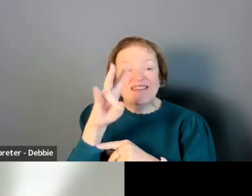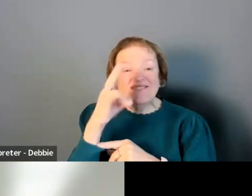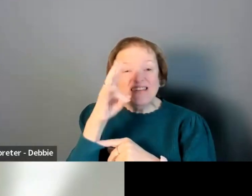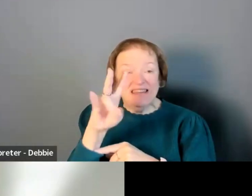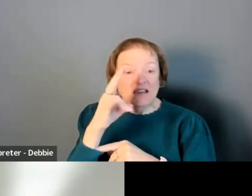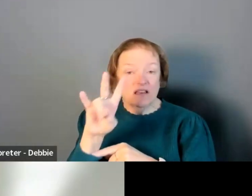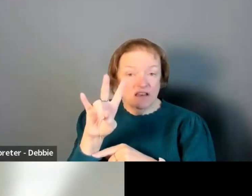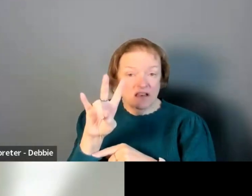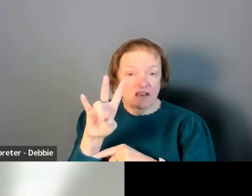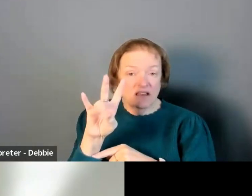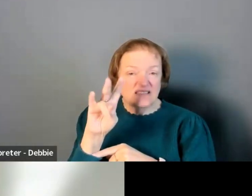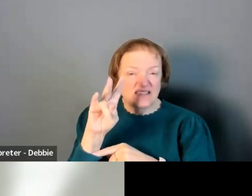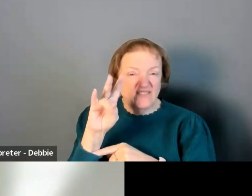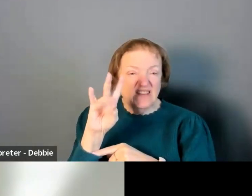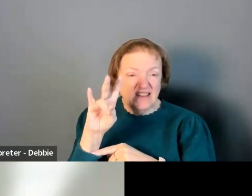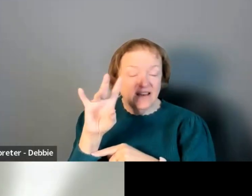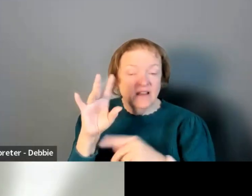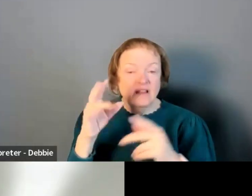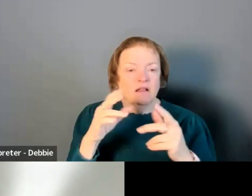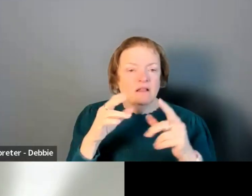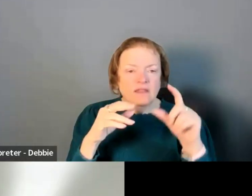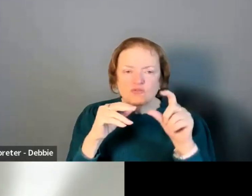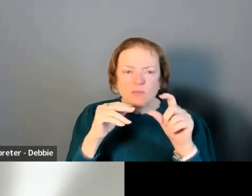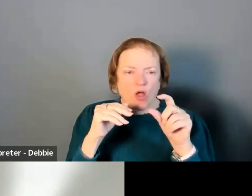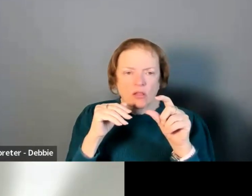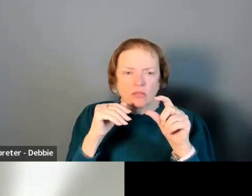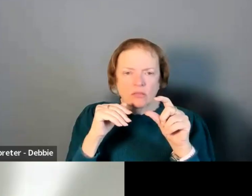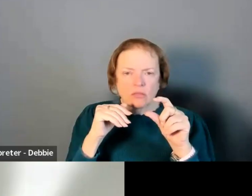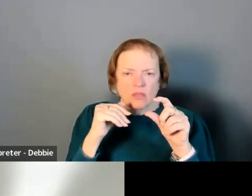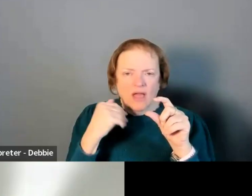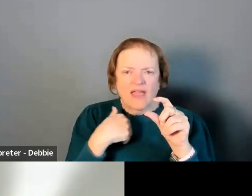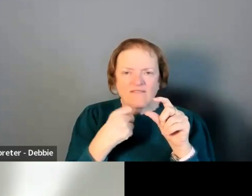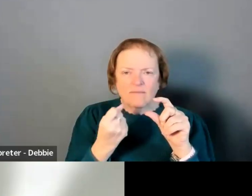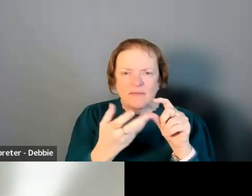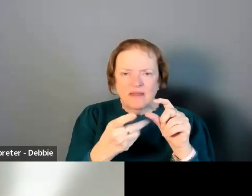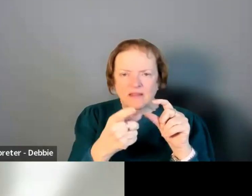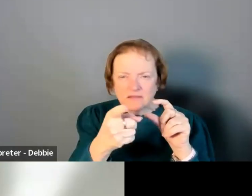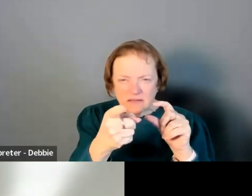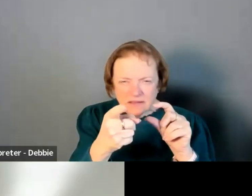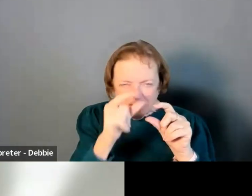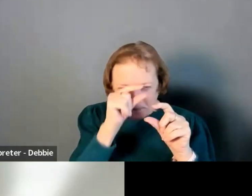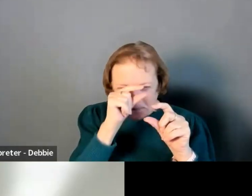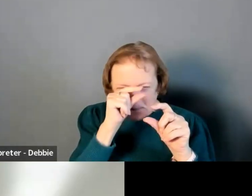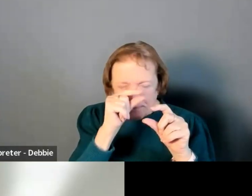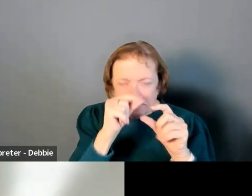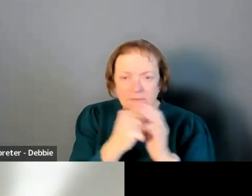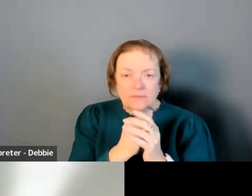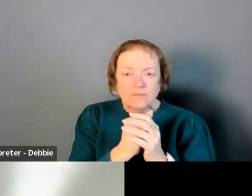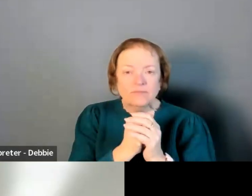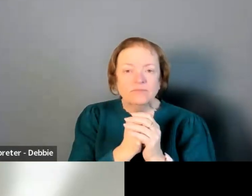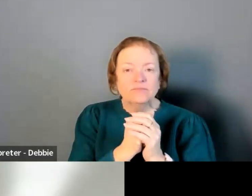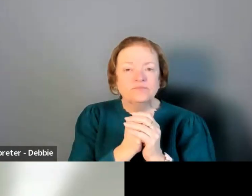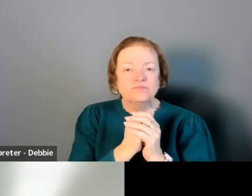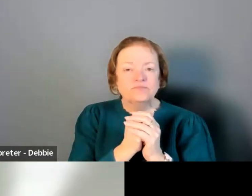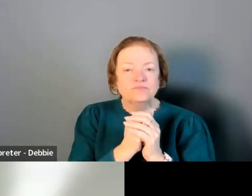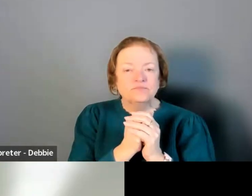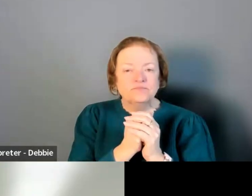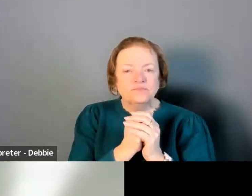Which are little. I have a whole bunch. Let's see if you can see it. It's a little Oh my god, this is, like, the worst.